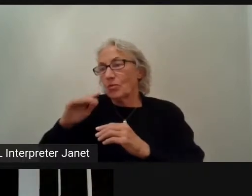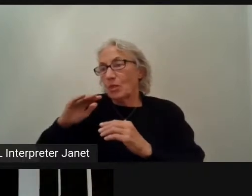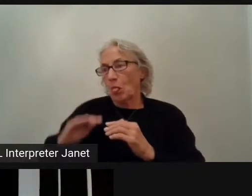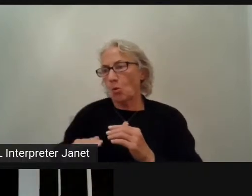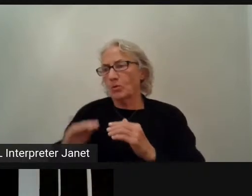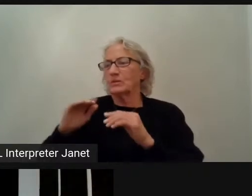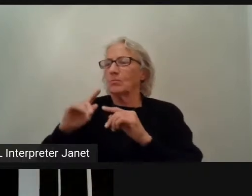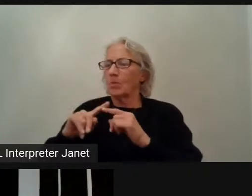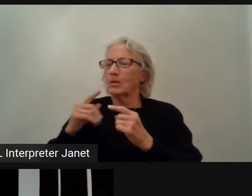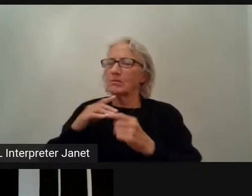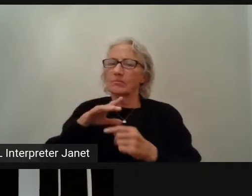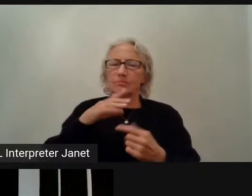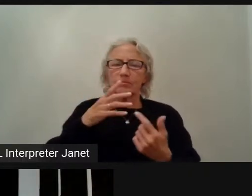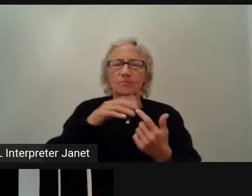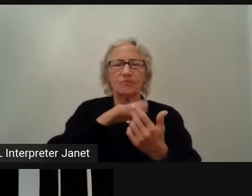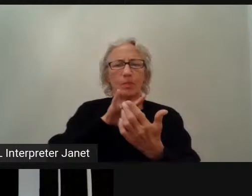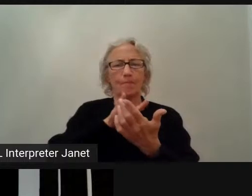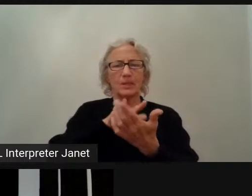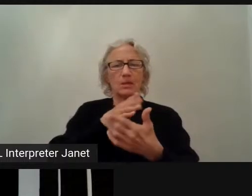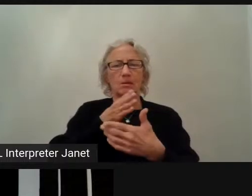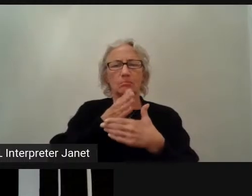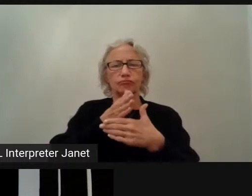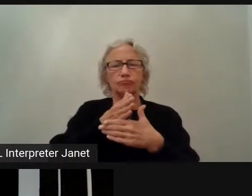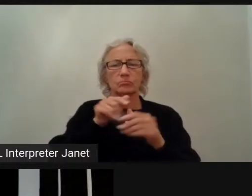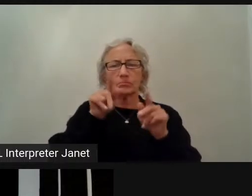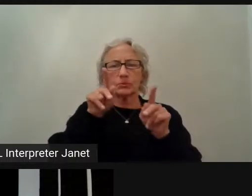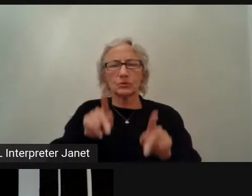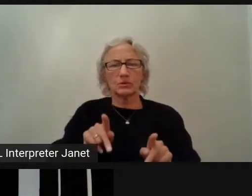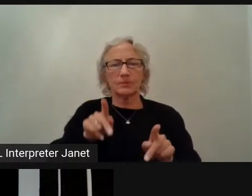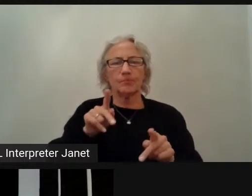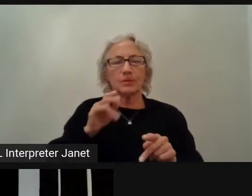up a bit so it does not have to design for the lowest but we can